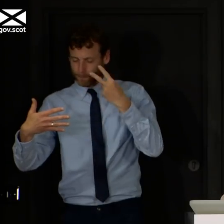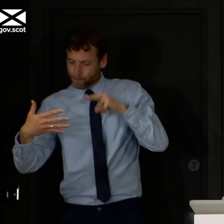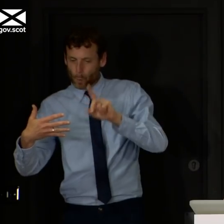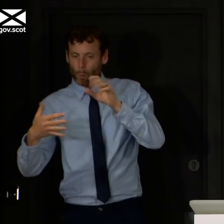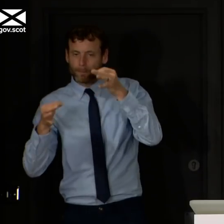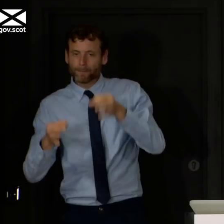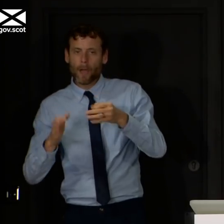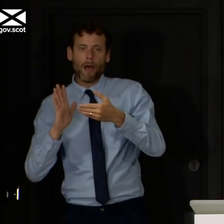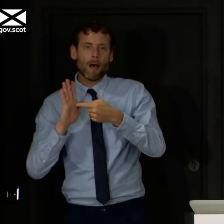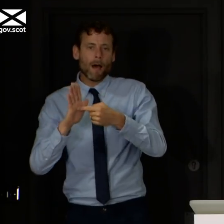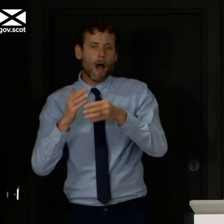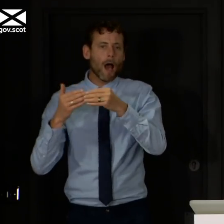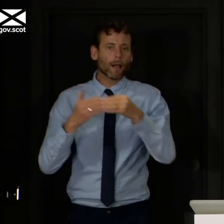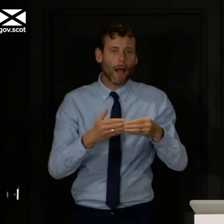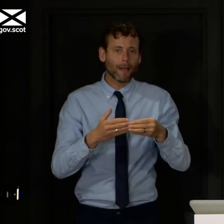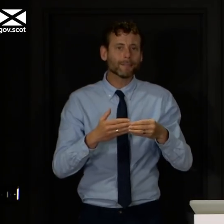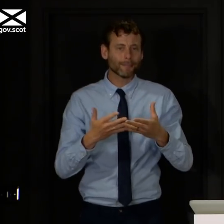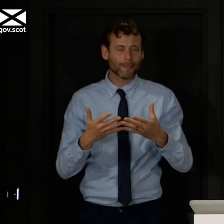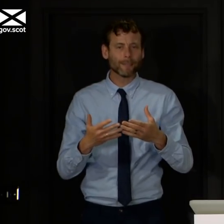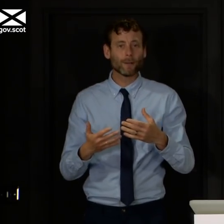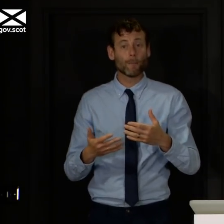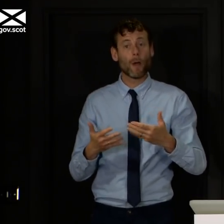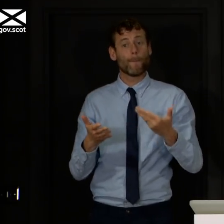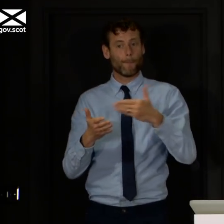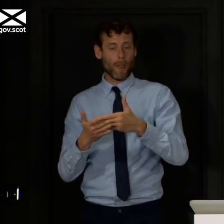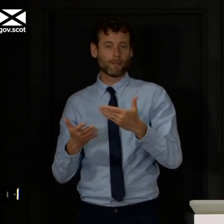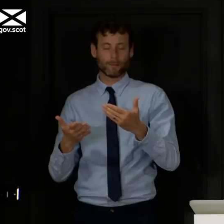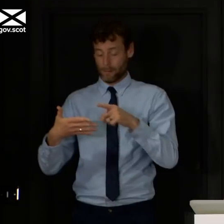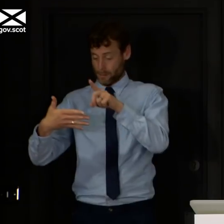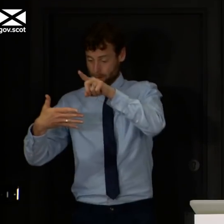right and recognising the reality of how people are living their lives right now, and trying